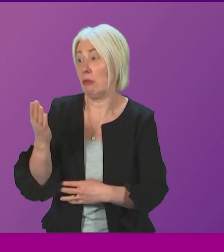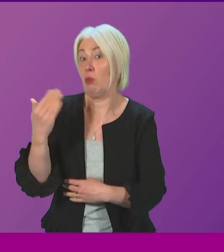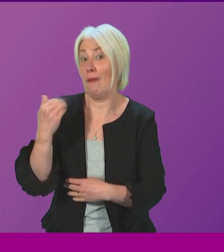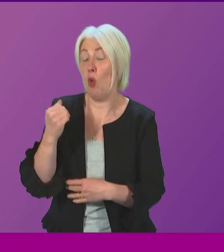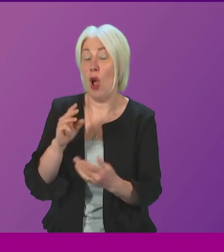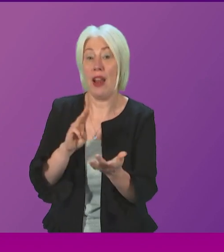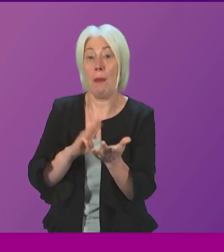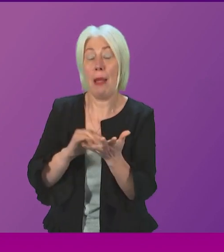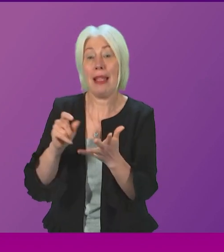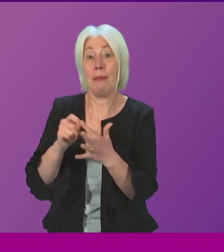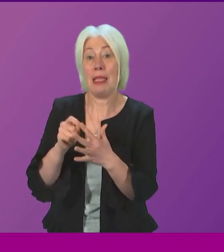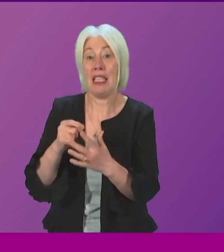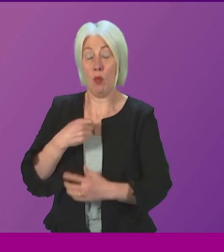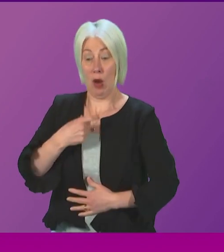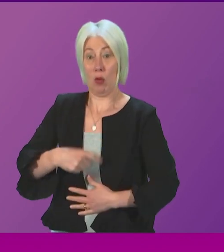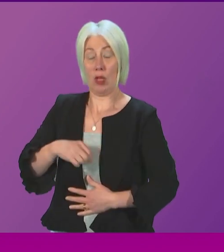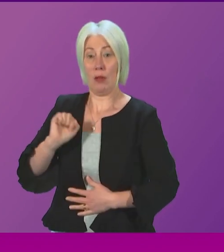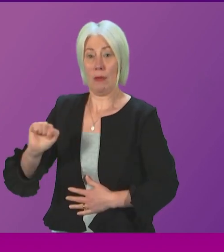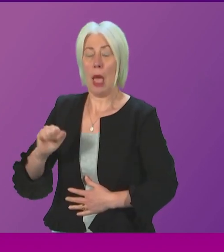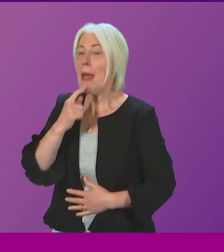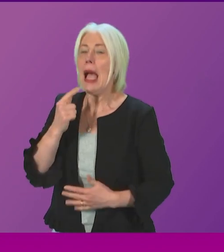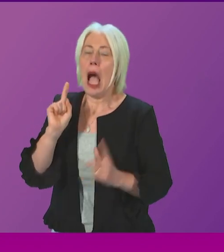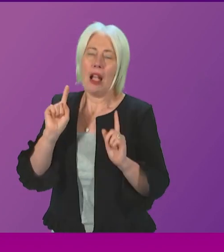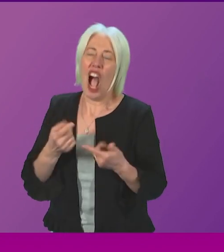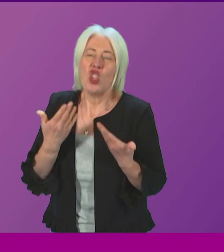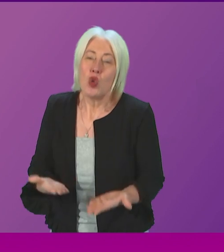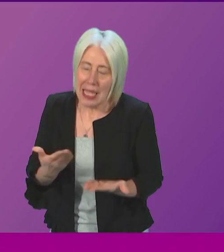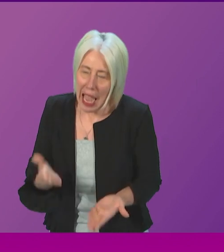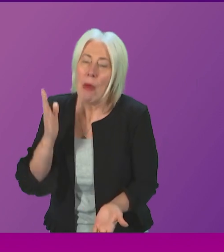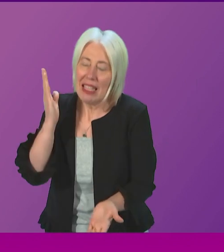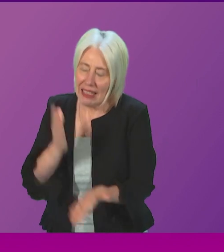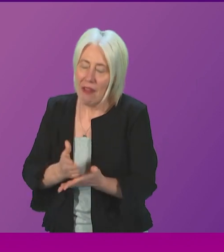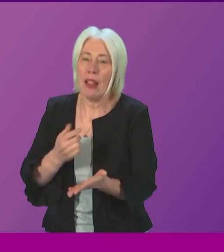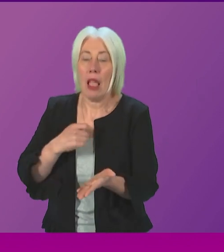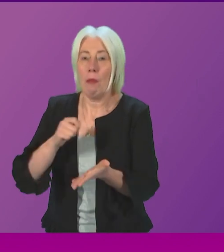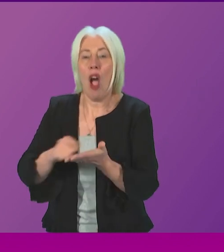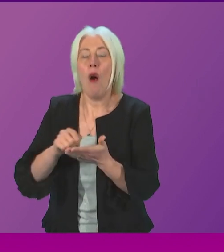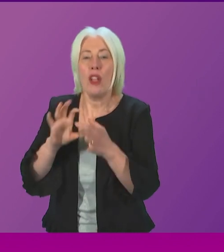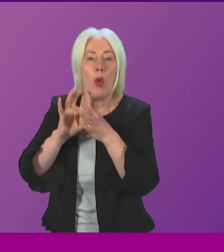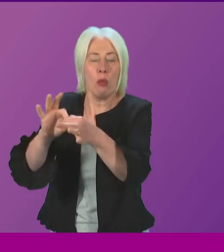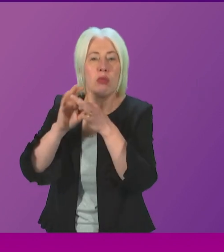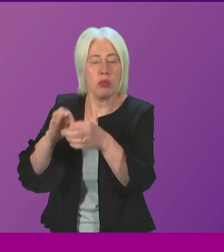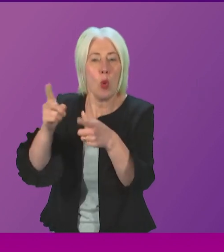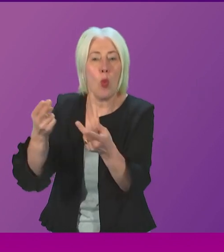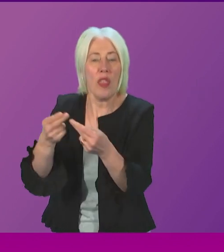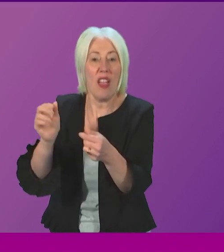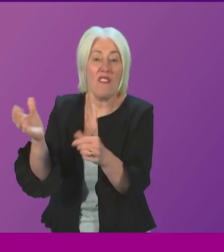I am afraid that I will not be able to meet them today, but I am certain that our offices can liaise to find a suitable time.